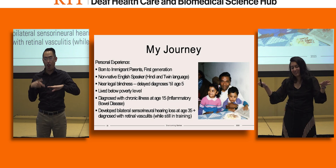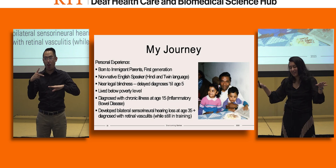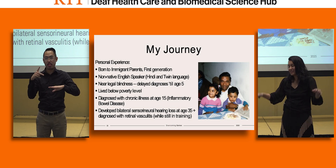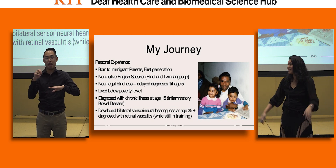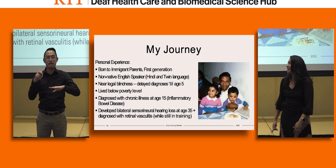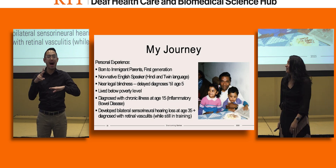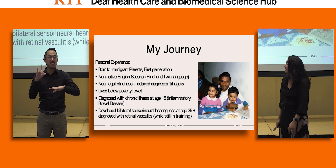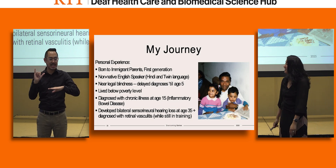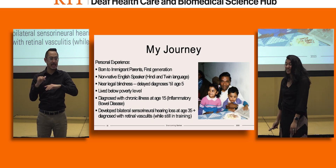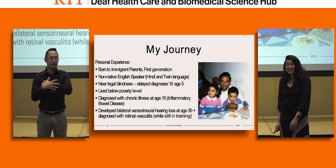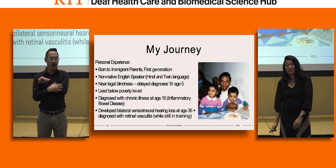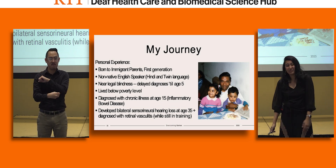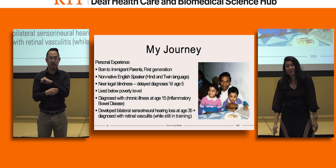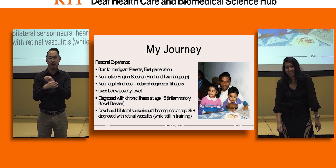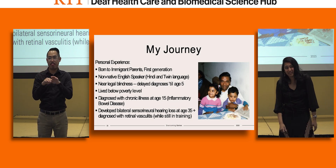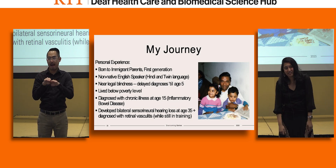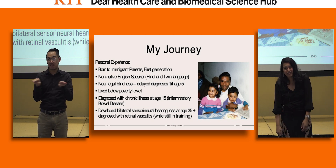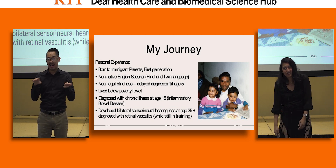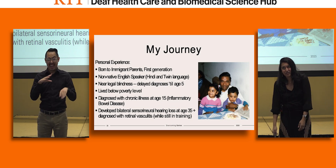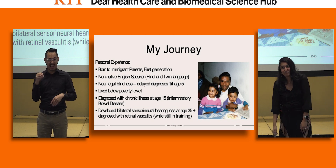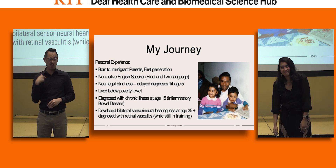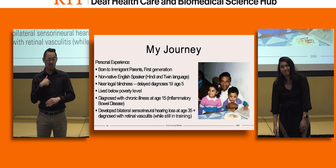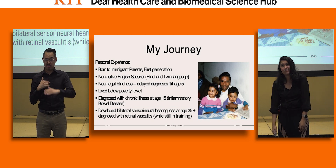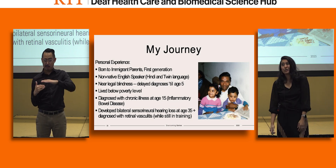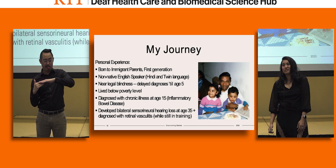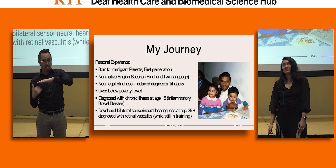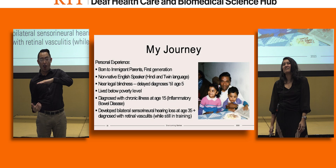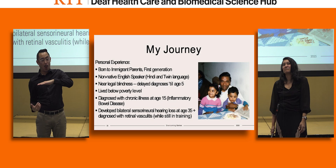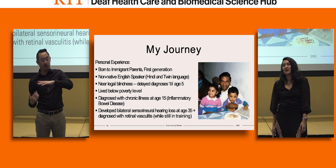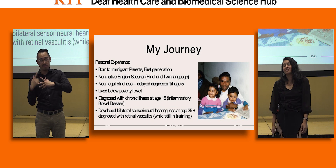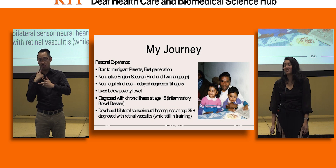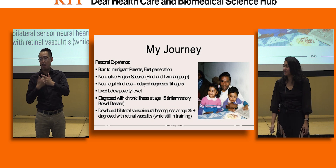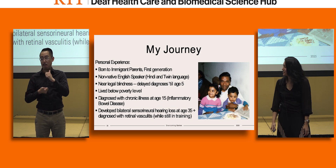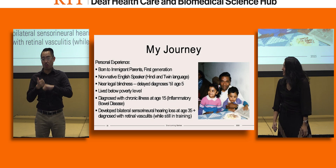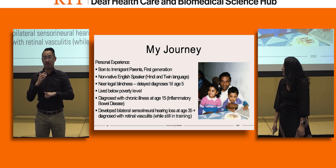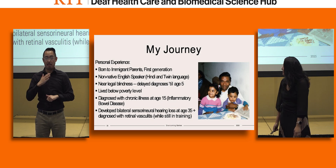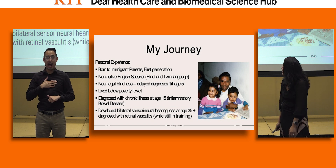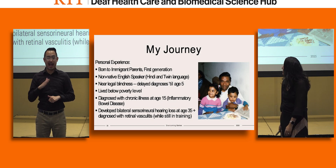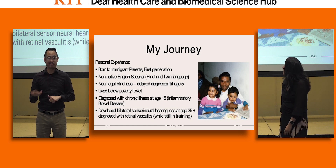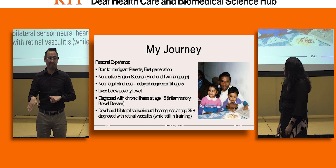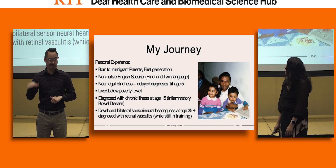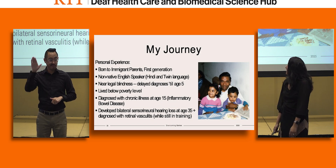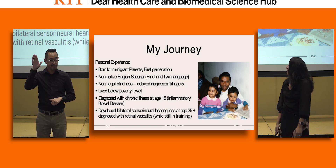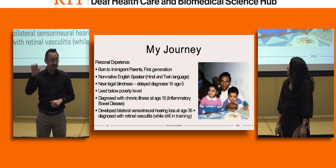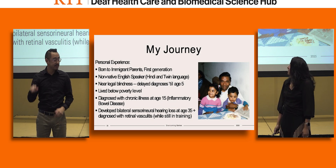and stayed below that line for most of my childhood.